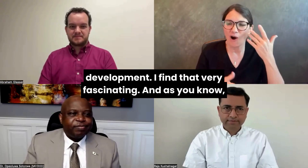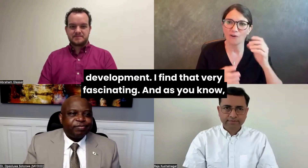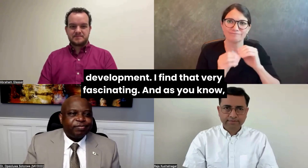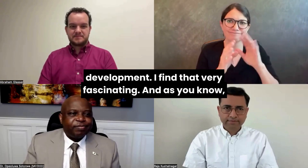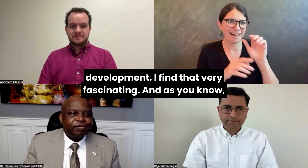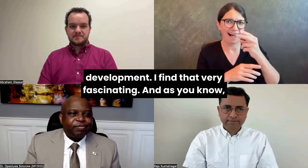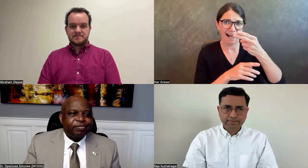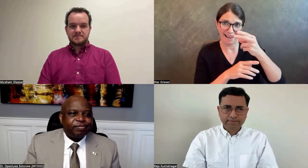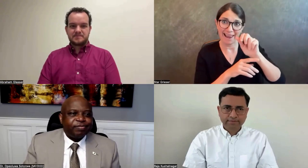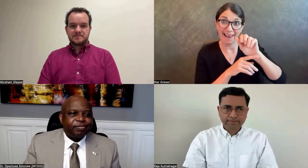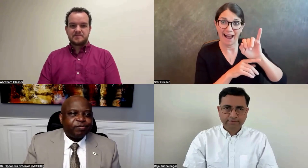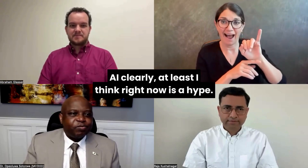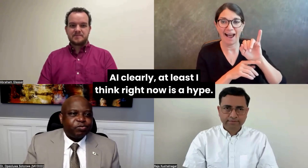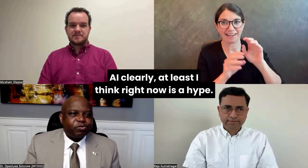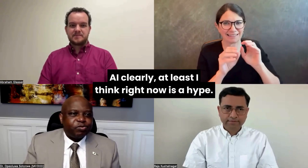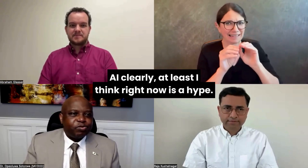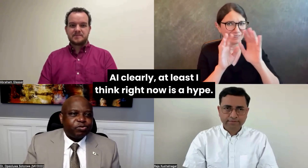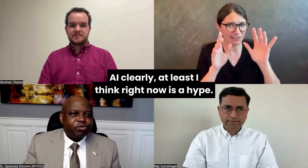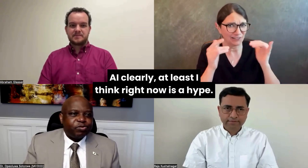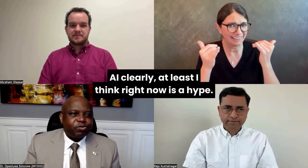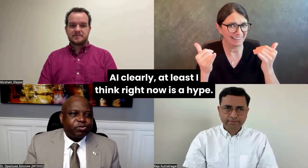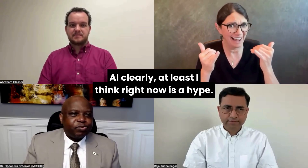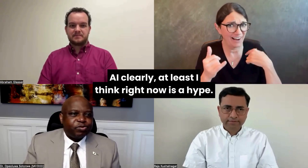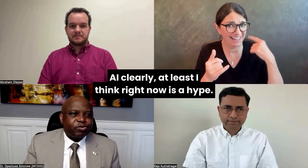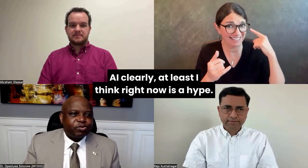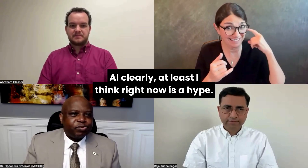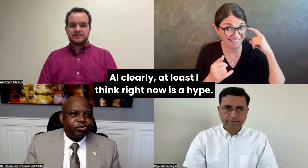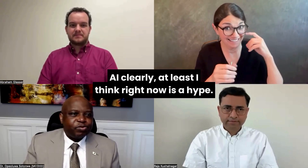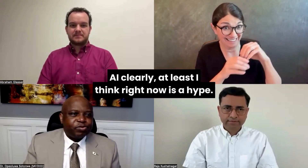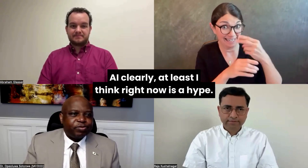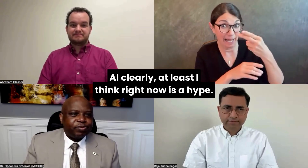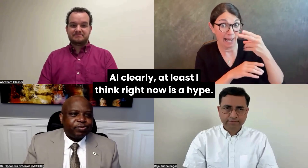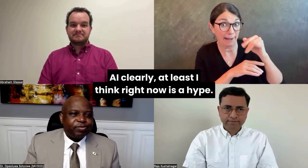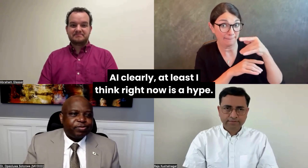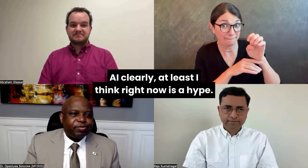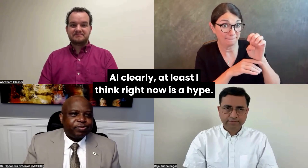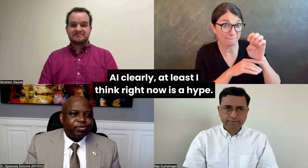AI clearly, at least I think right now is a hype.